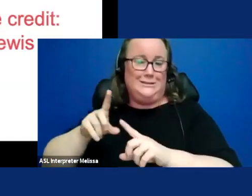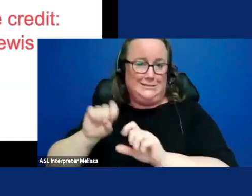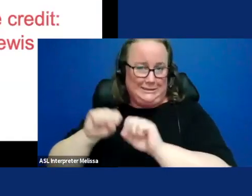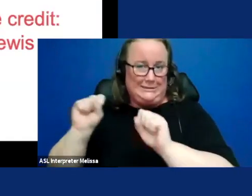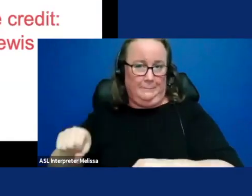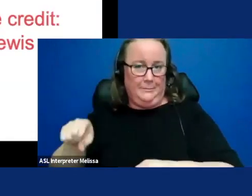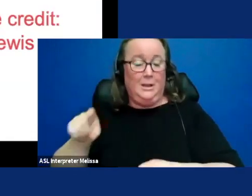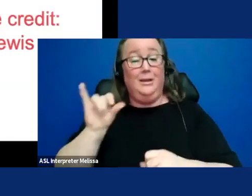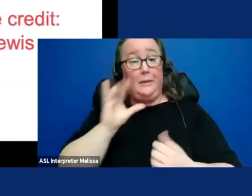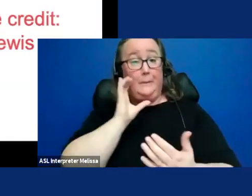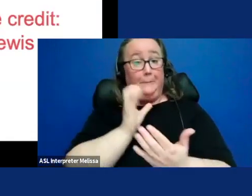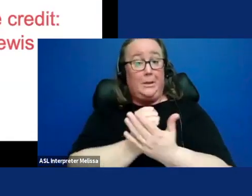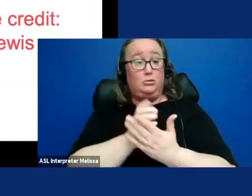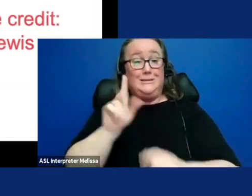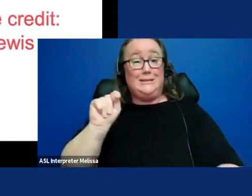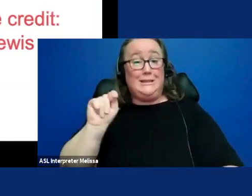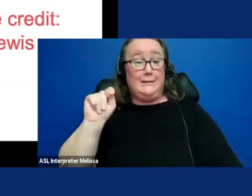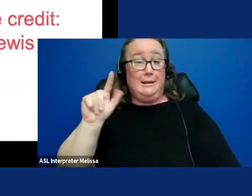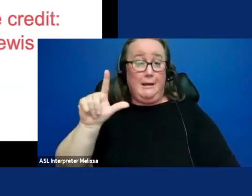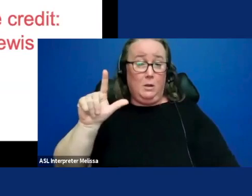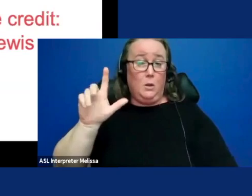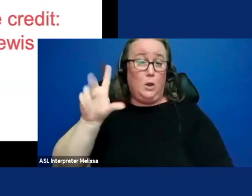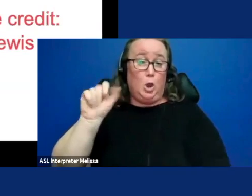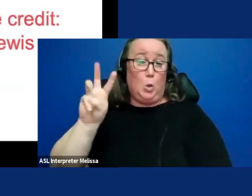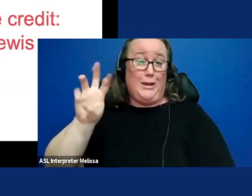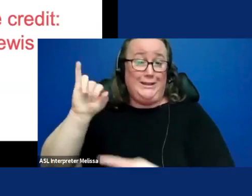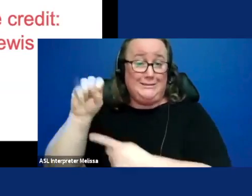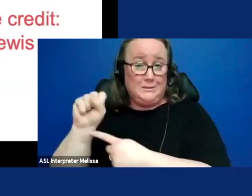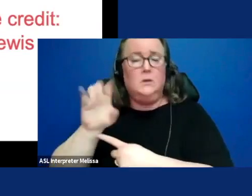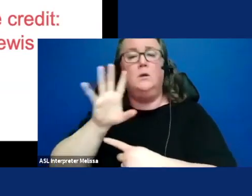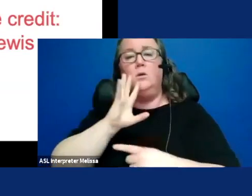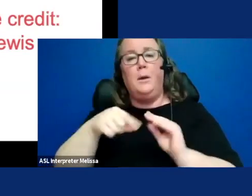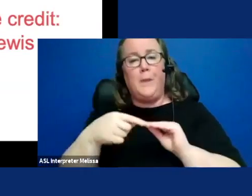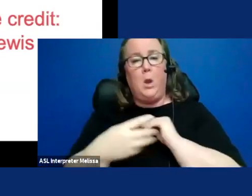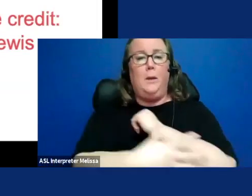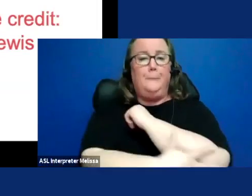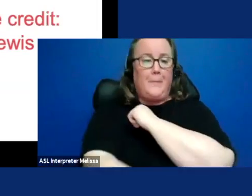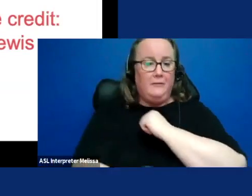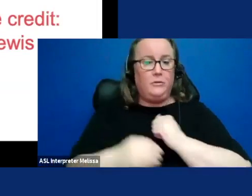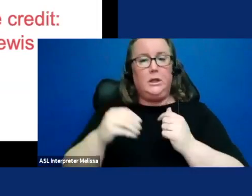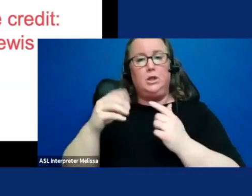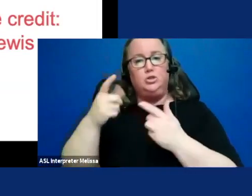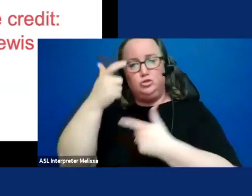T.L. Lewis that kind of talks about how poverty, trauma, and disability feed into one another.